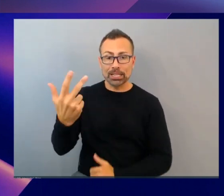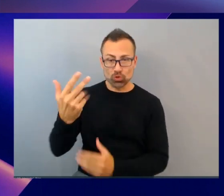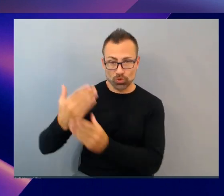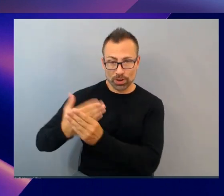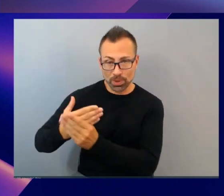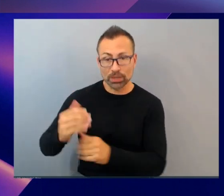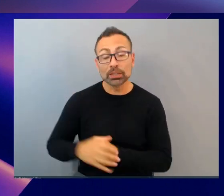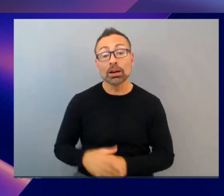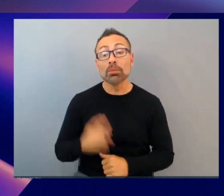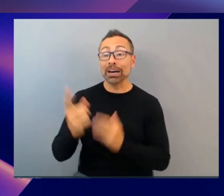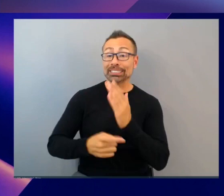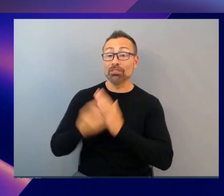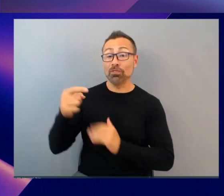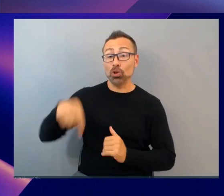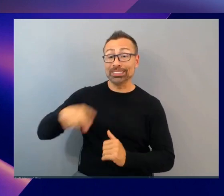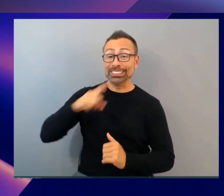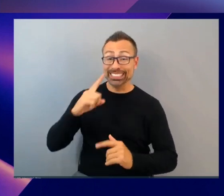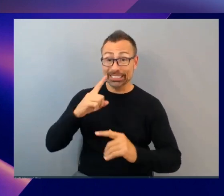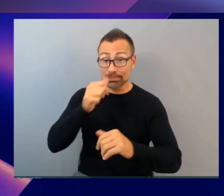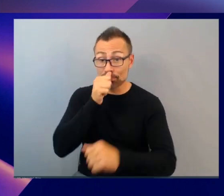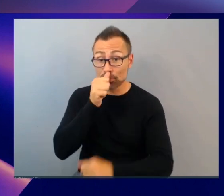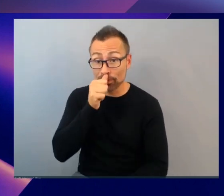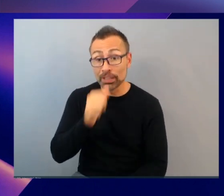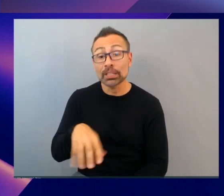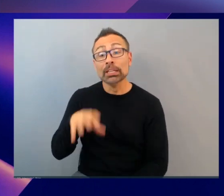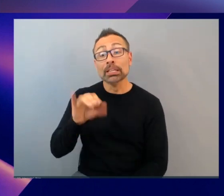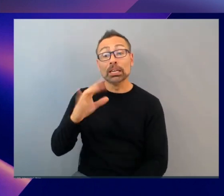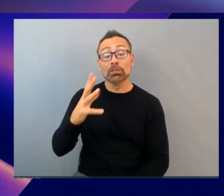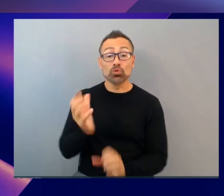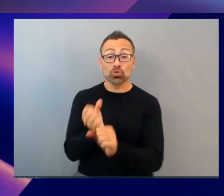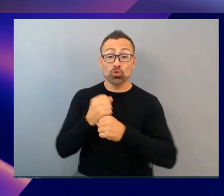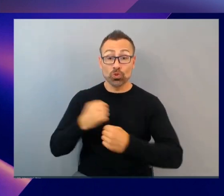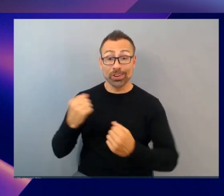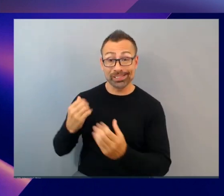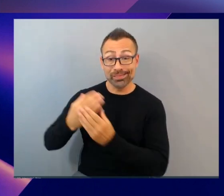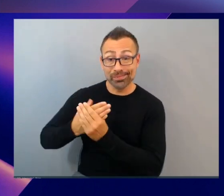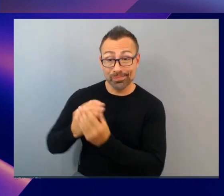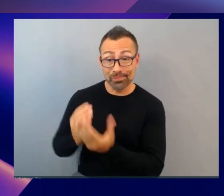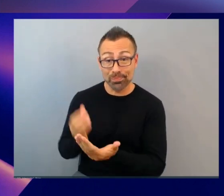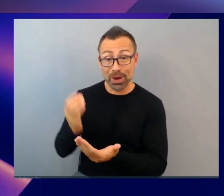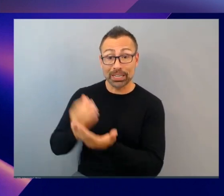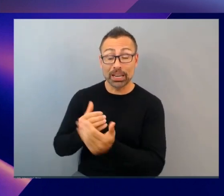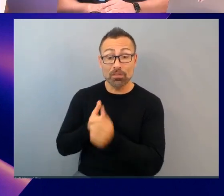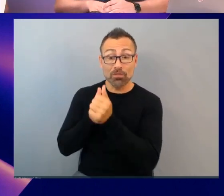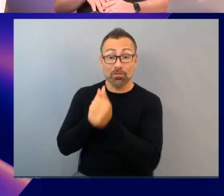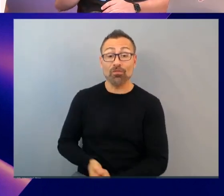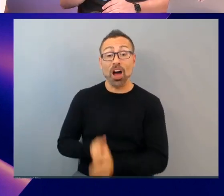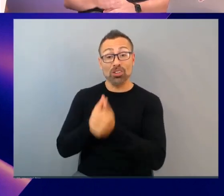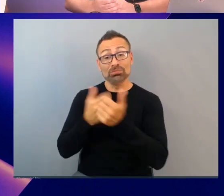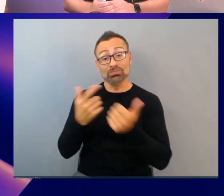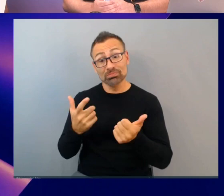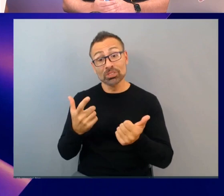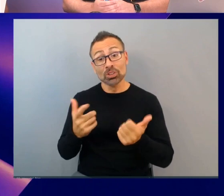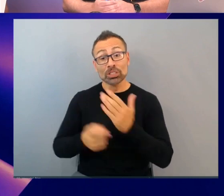By default, it's private when you create a bucket, and if you follow the defaults as we did on the first step, it's all private. - Awesome. You have to override that